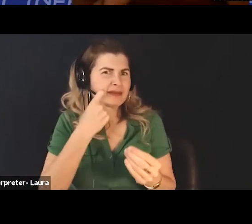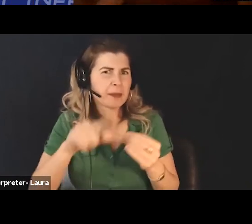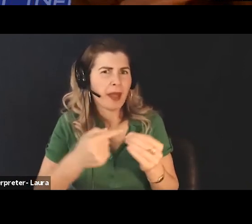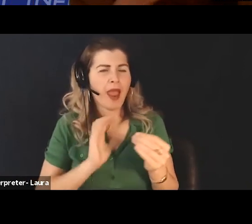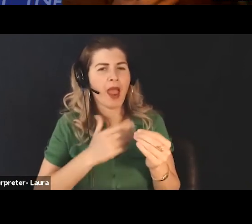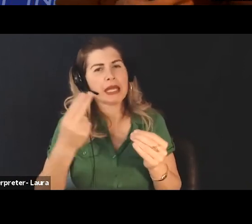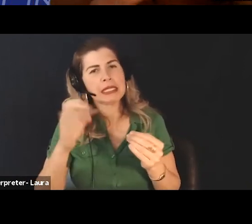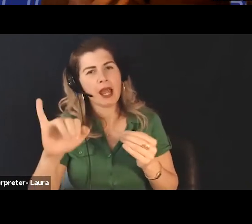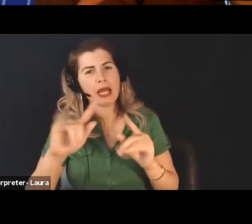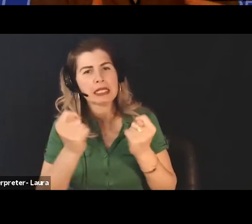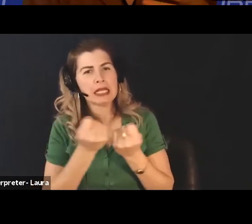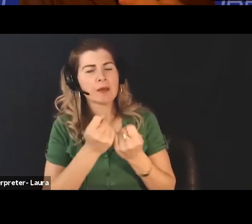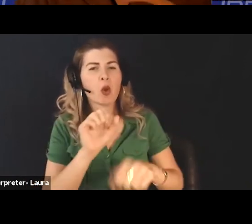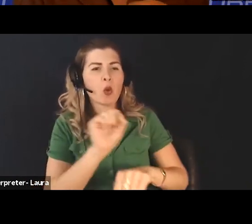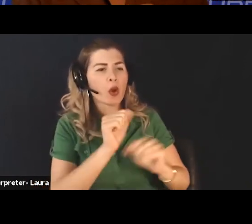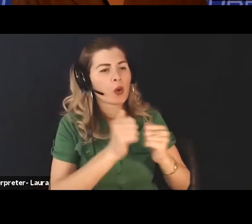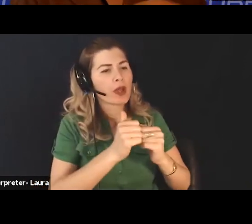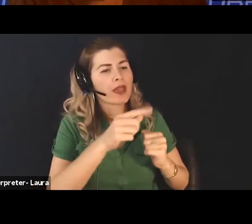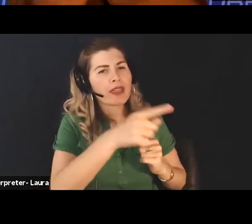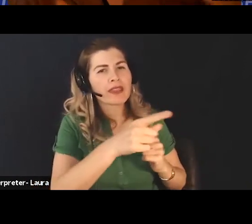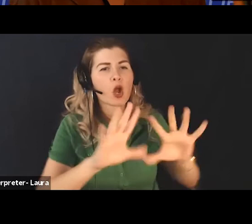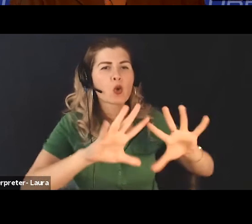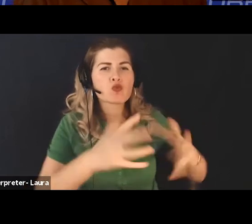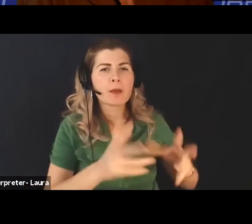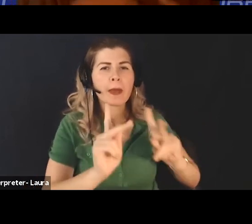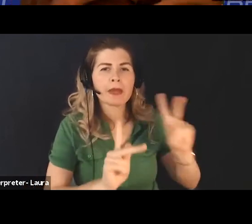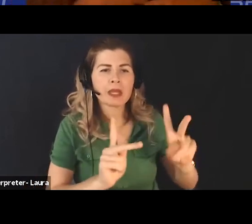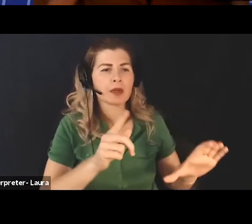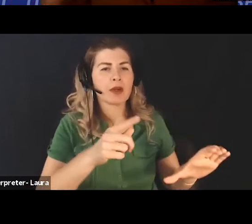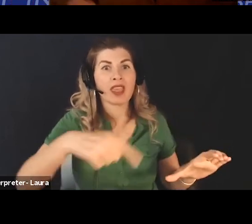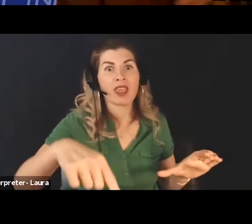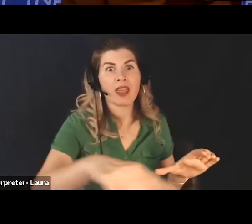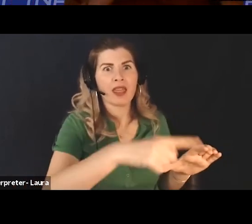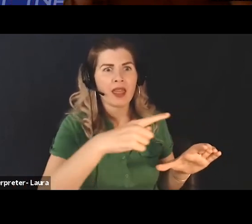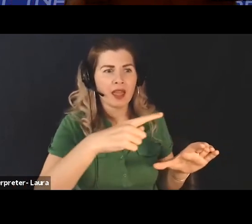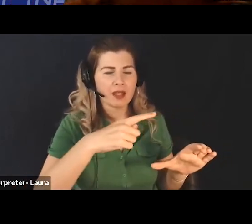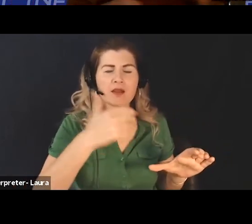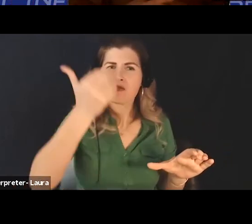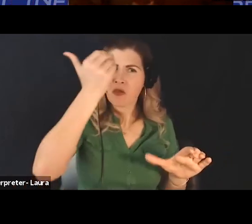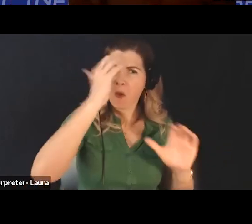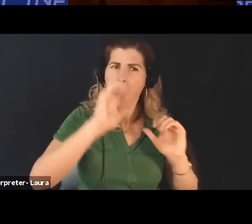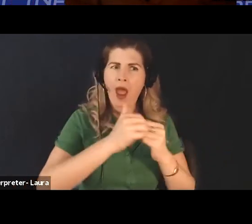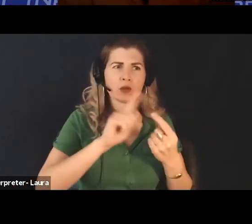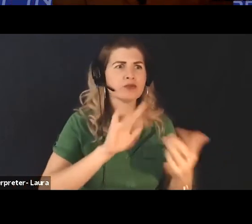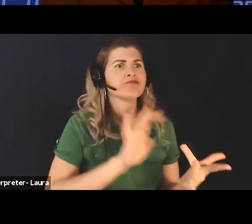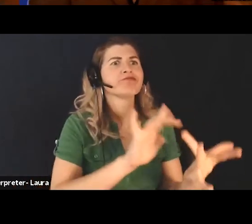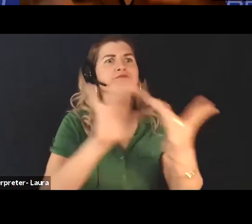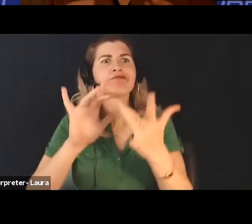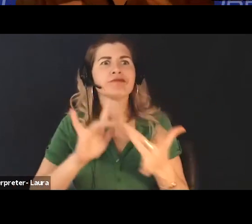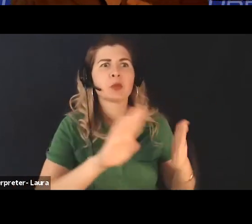a highly organized coalition and people who knew how to get out into the community and get people involved